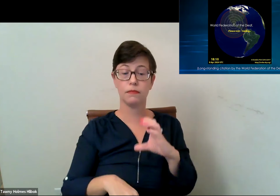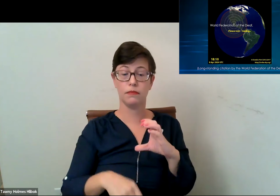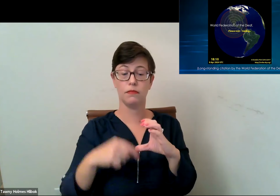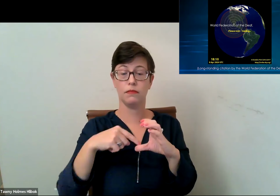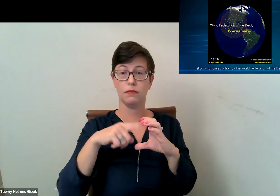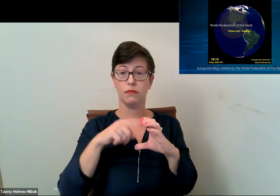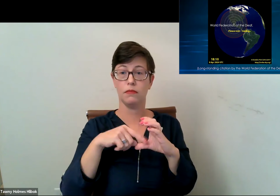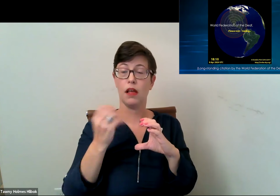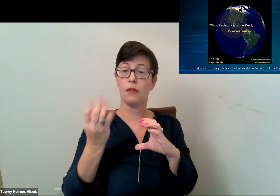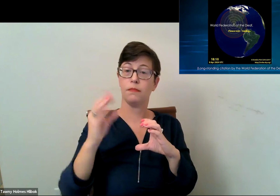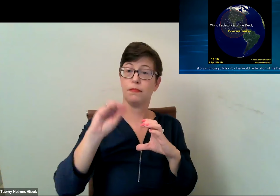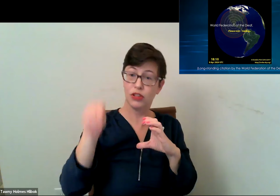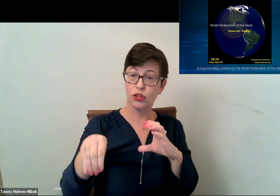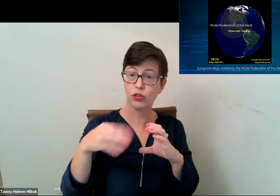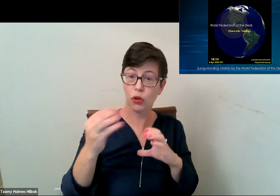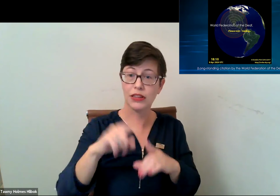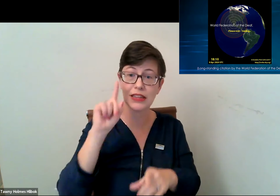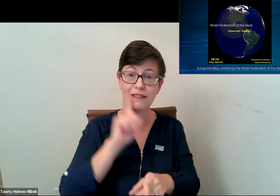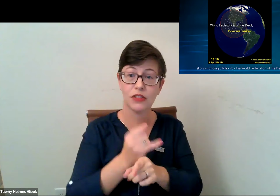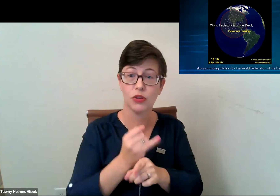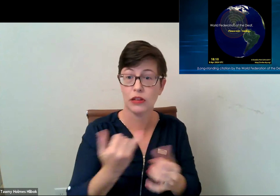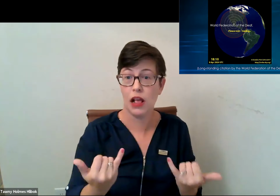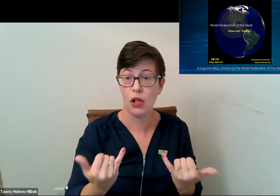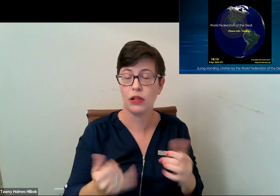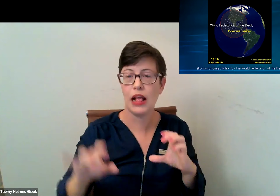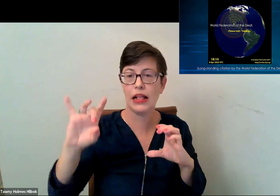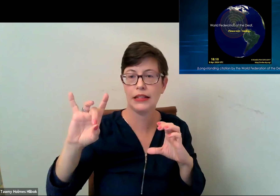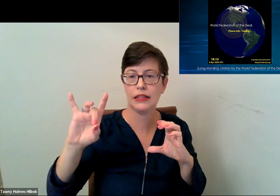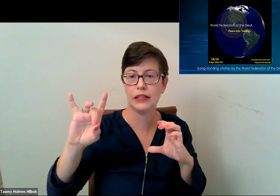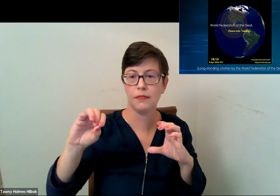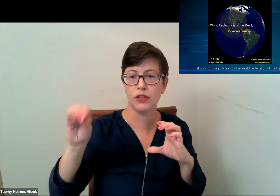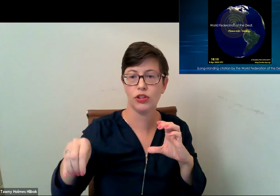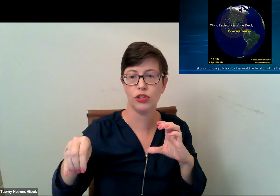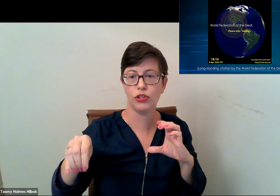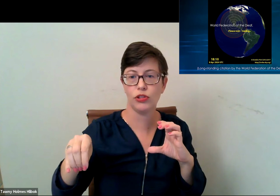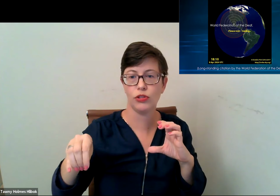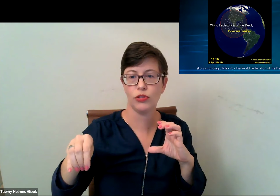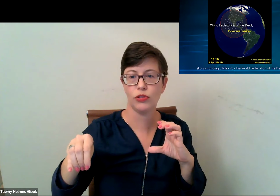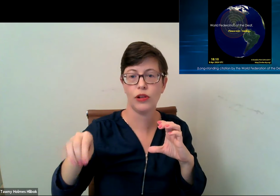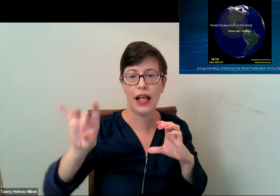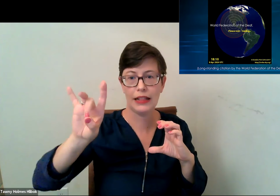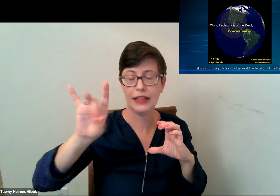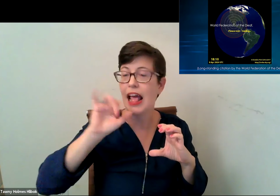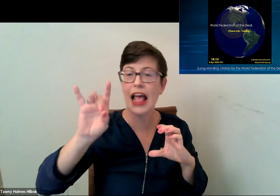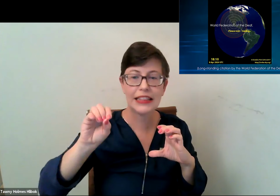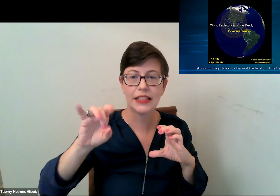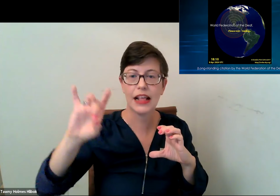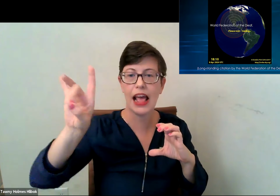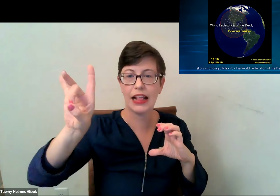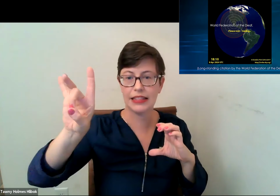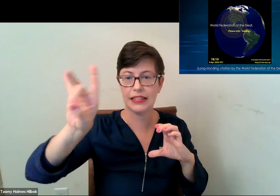who have ips in their educational settings now the percent of those in depth schools is eight 988 8%.